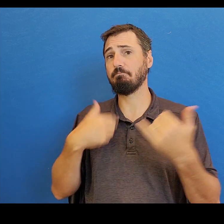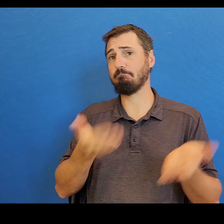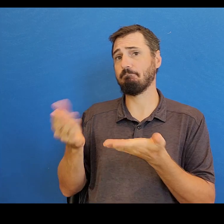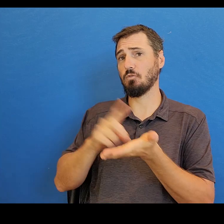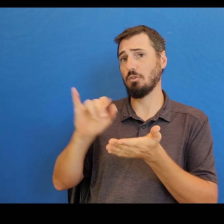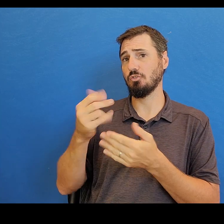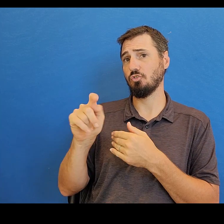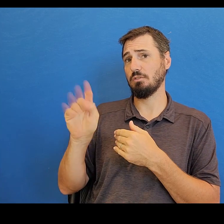Thanks Brad